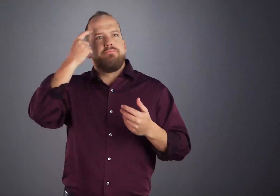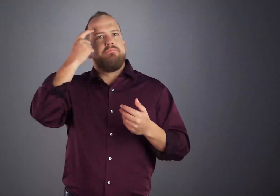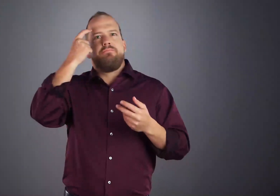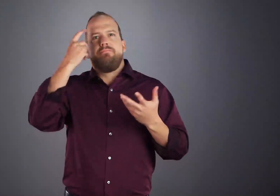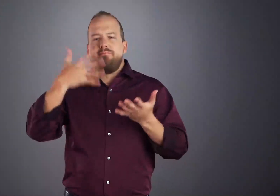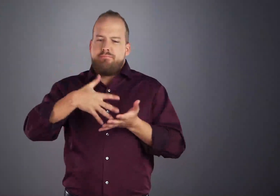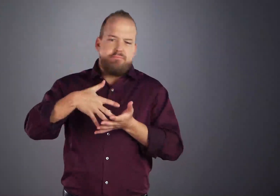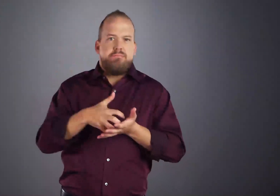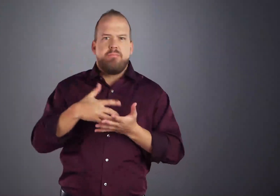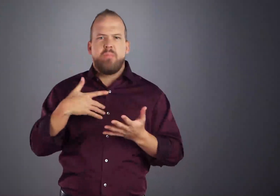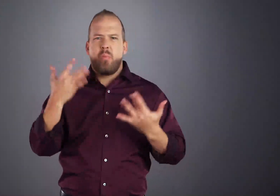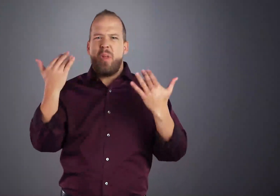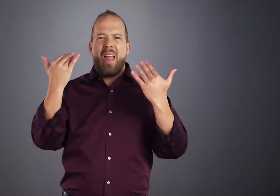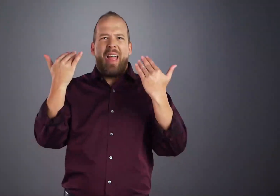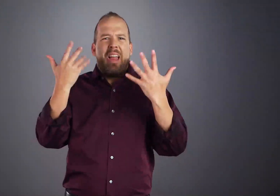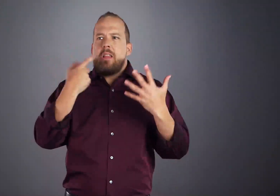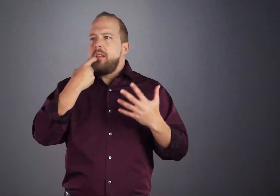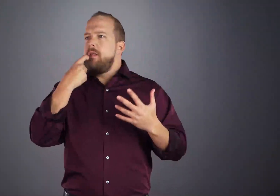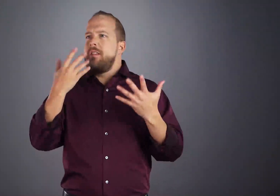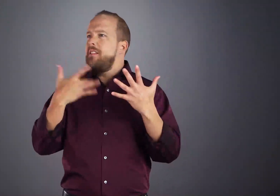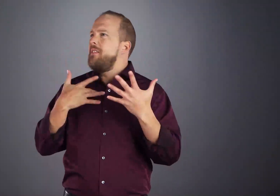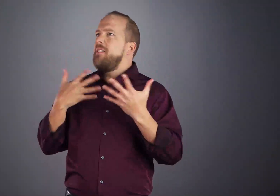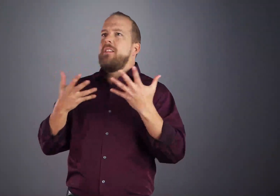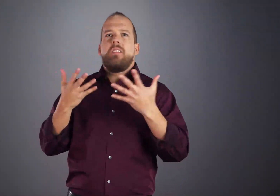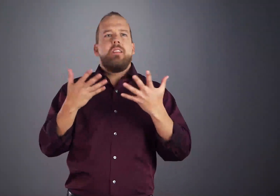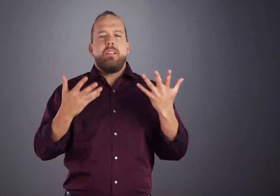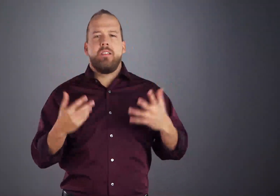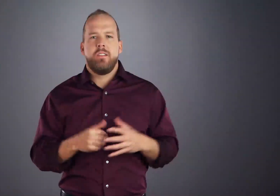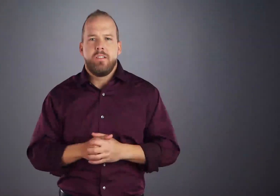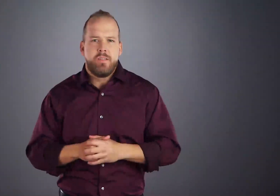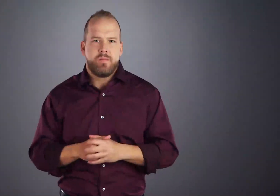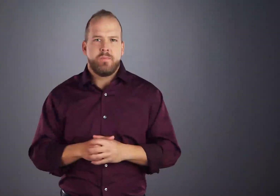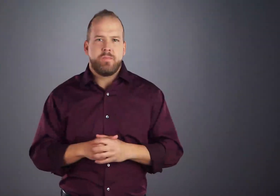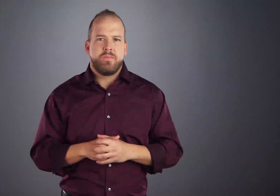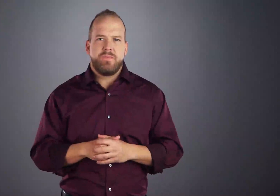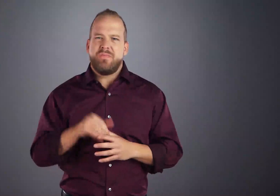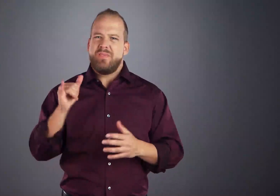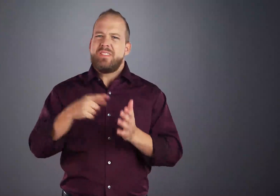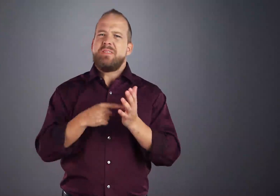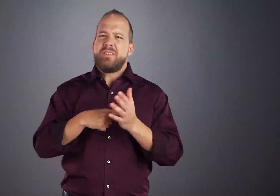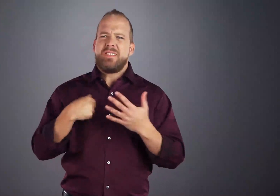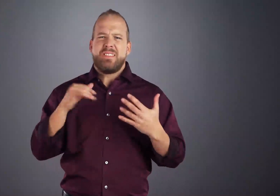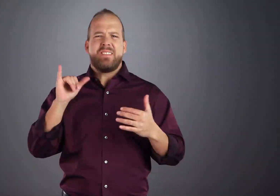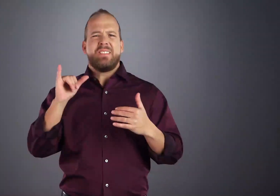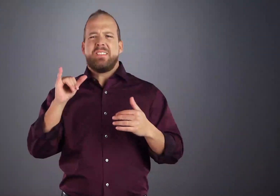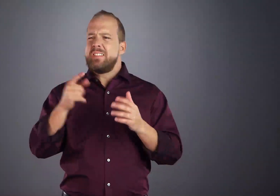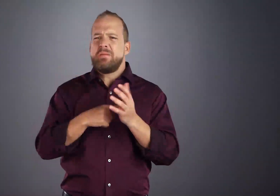or the medicine cabinet where there was poison, cursing myself for a weakling.